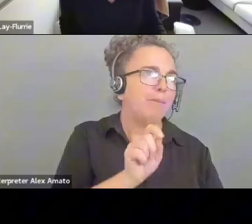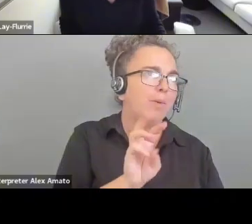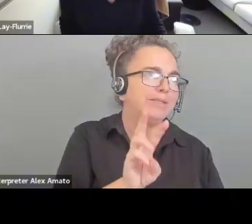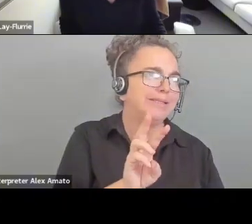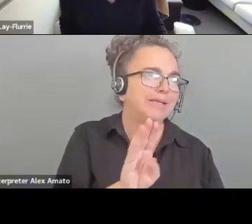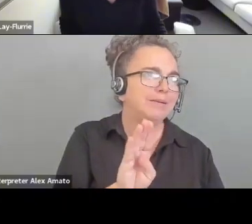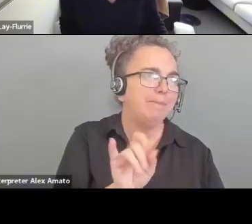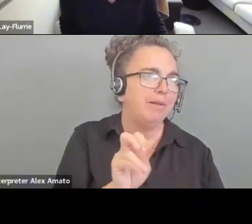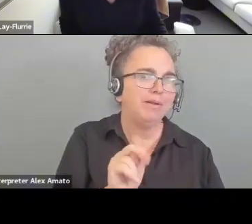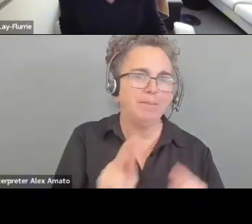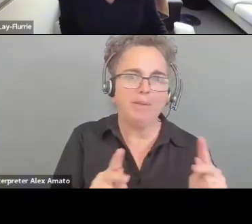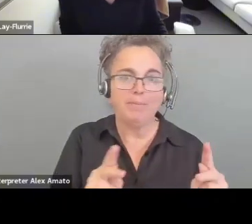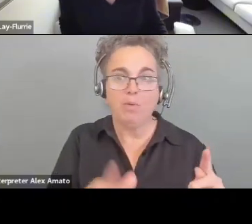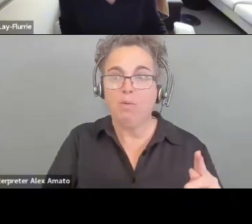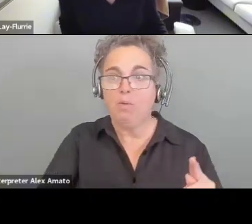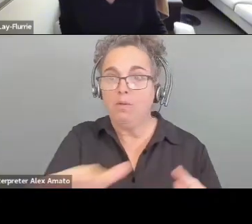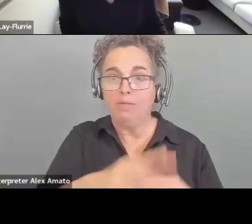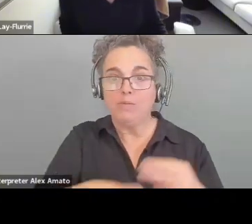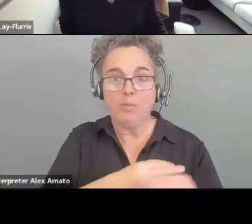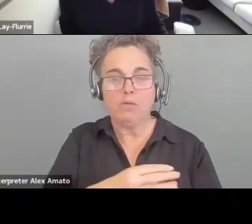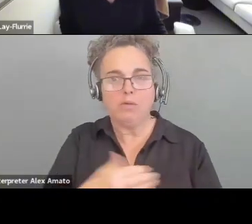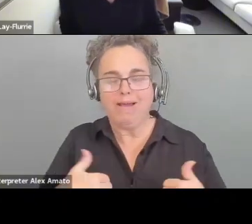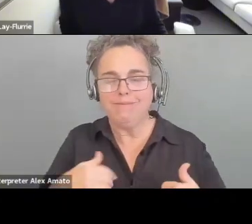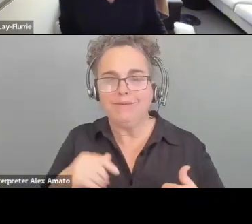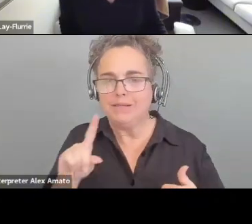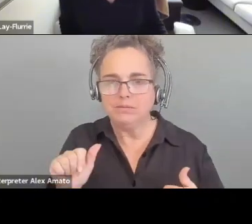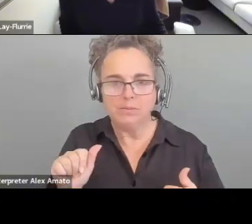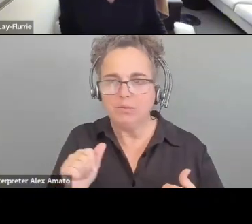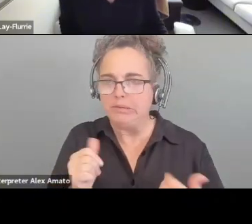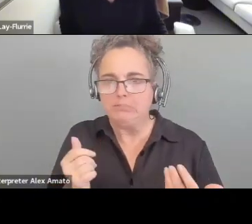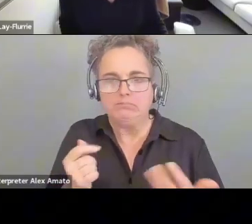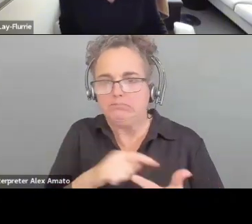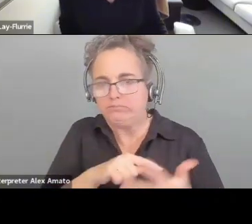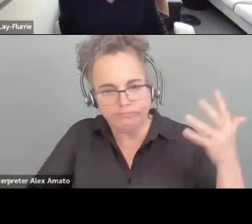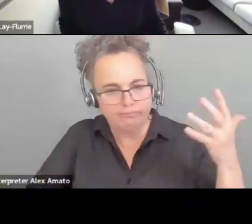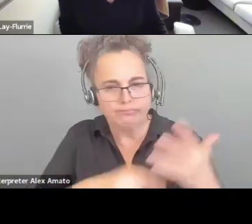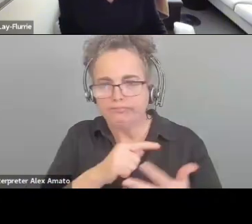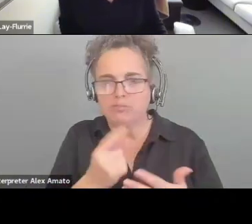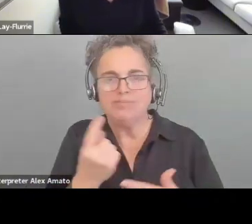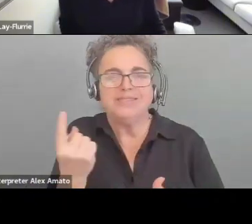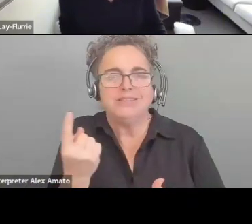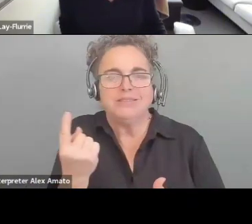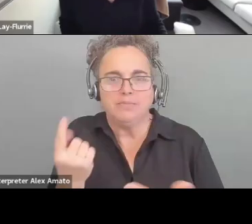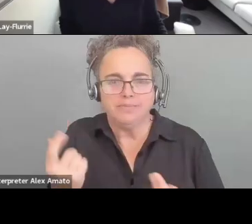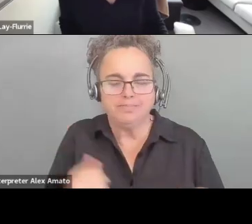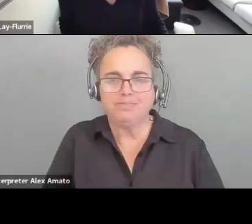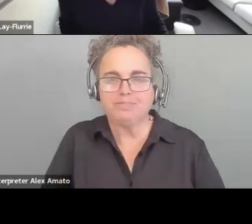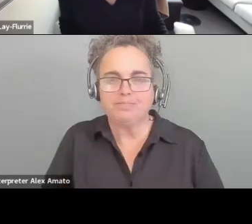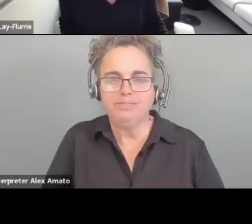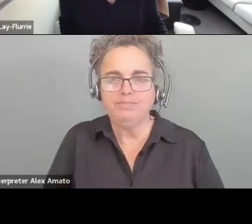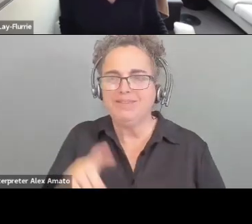of the world are disabled in some form. Disability defines slightly differently